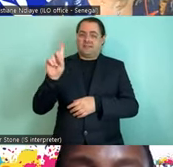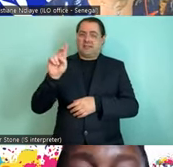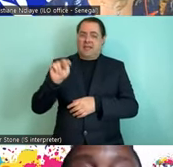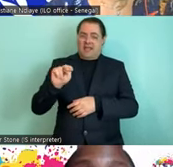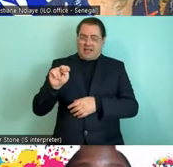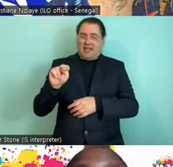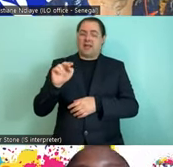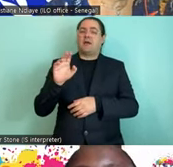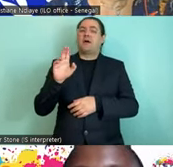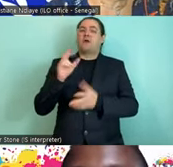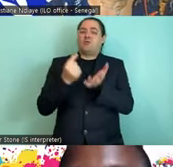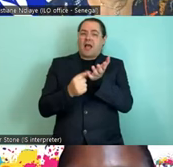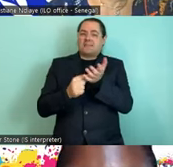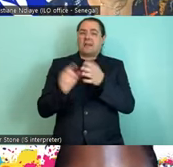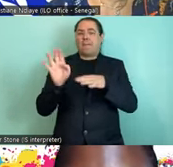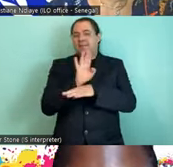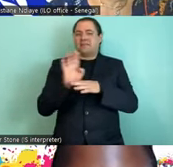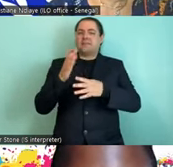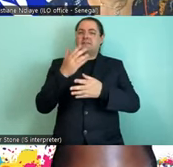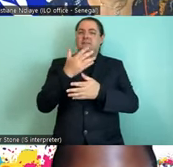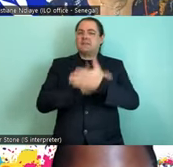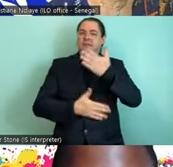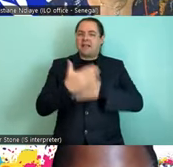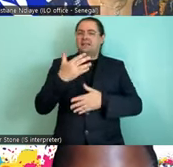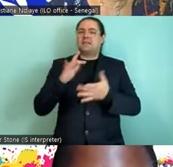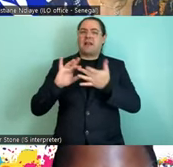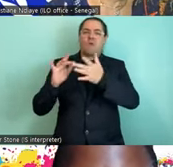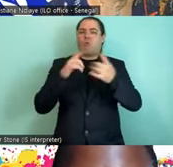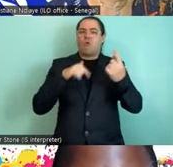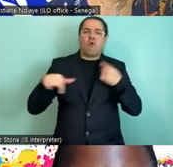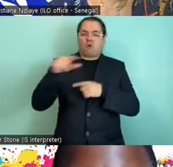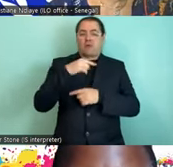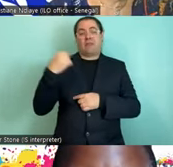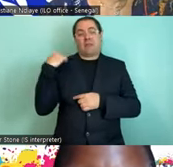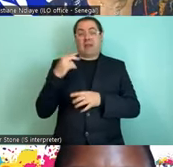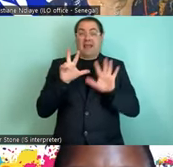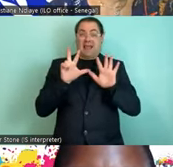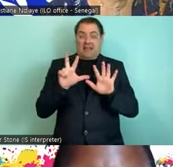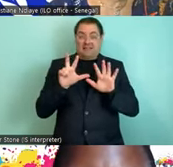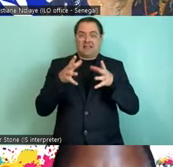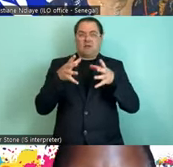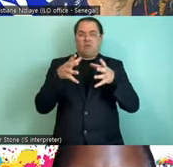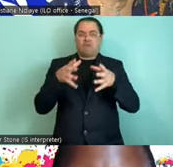we will eat companies, and I'm happy to report that the network have since expanded to more